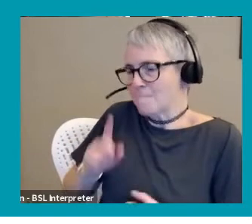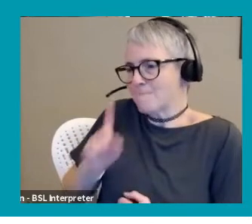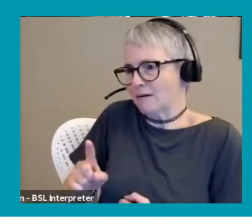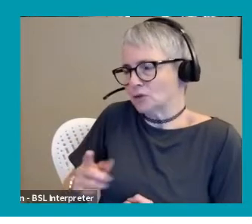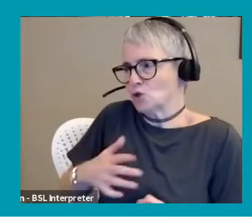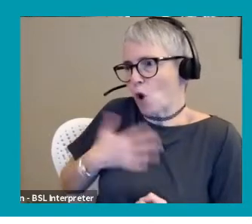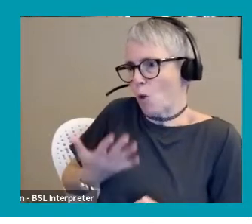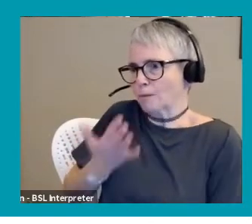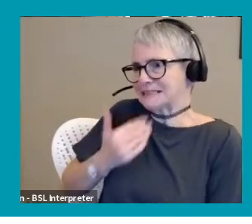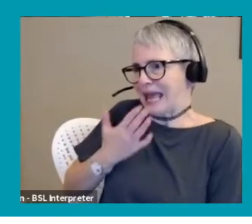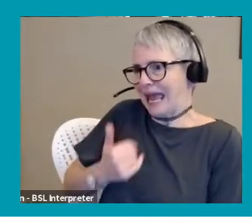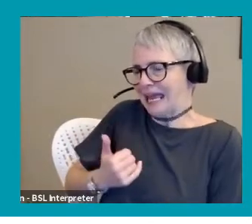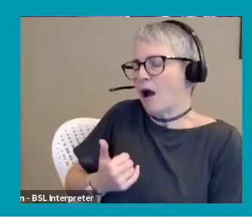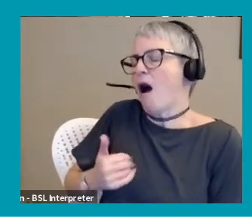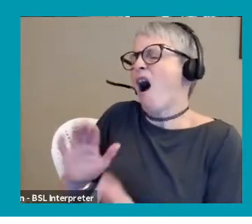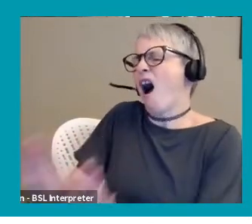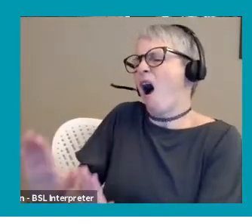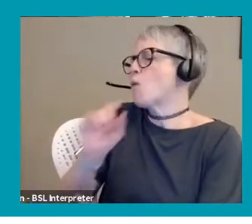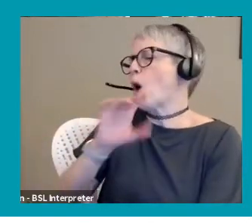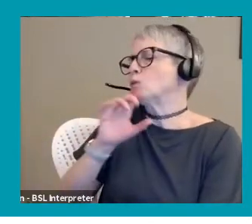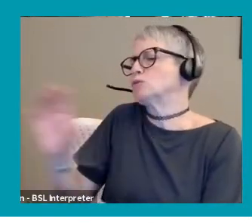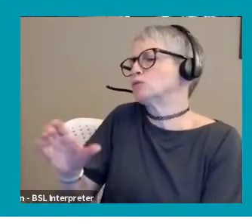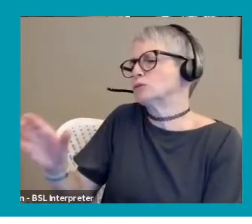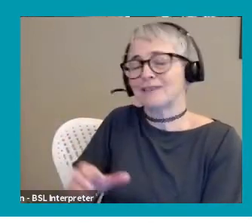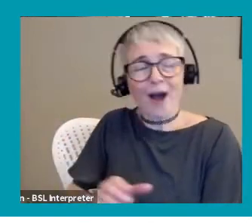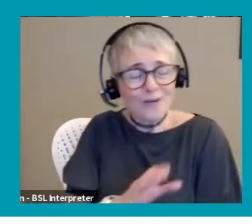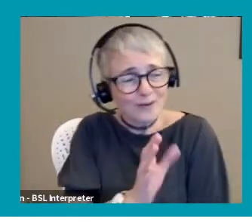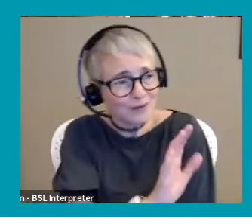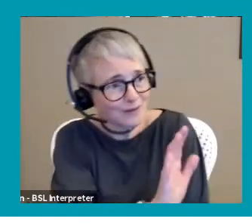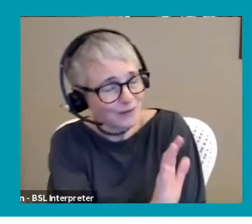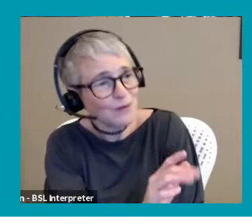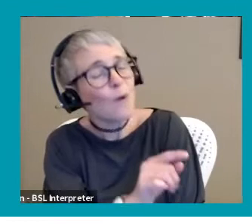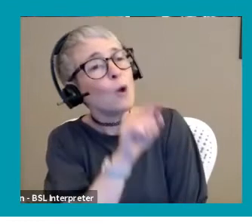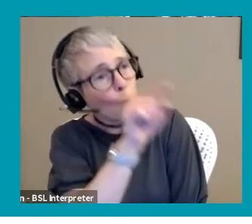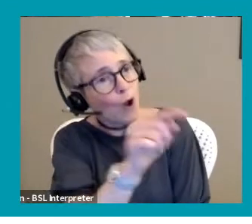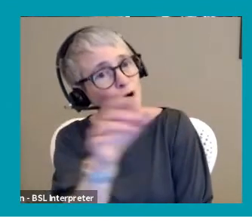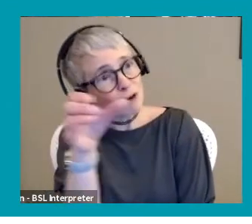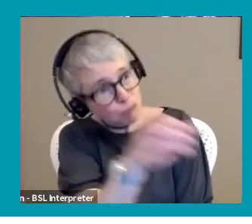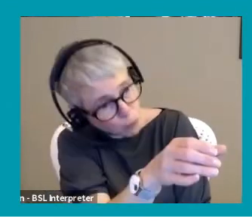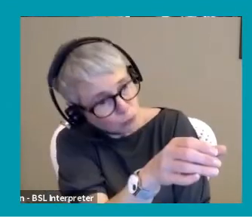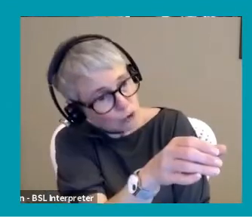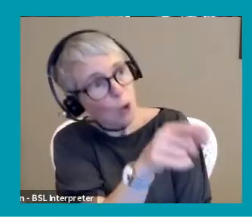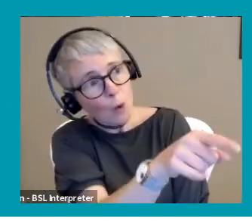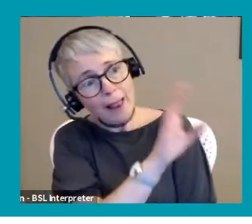If you recruit them and support them you will be able to do it again.